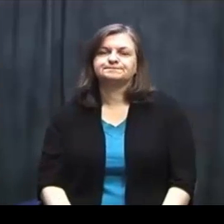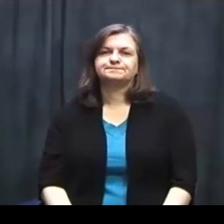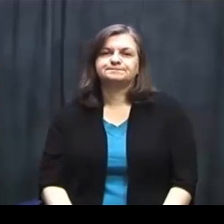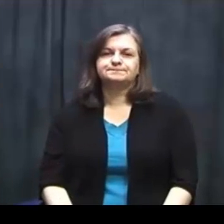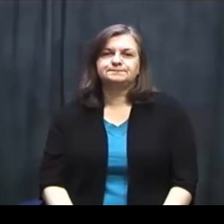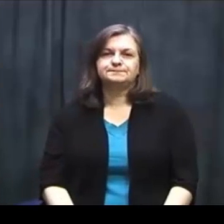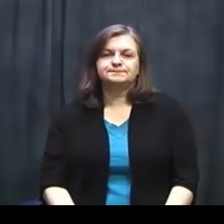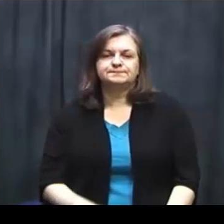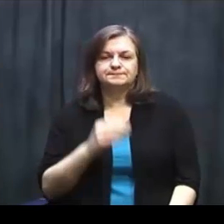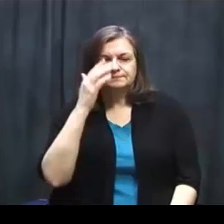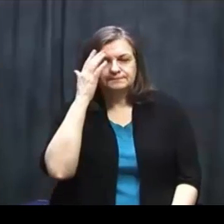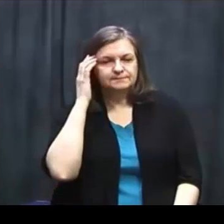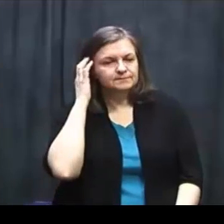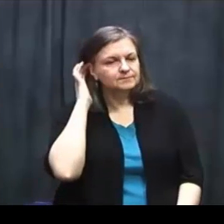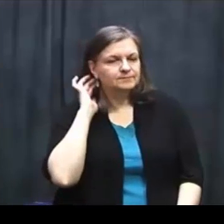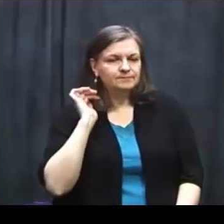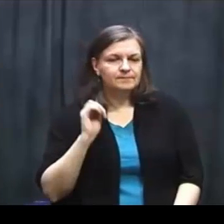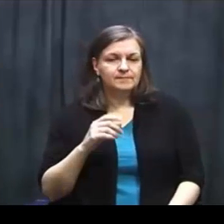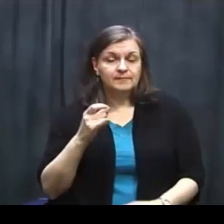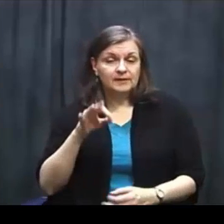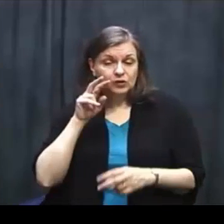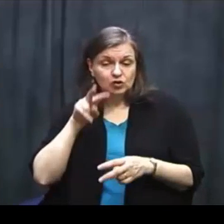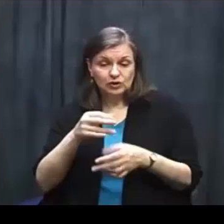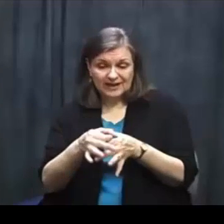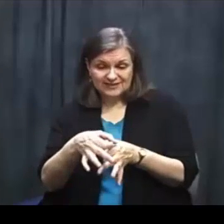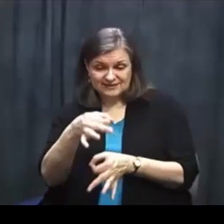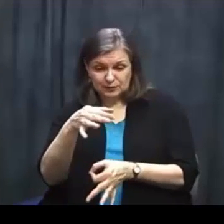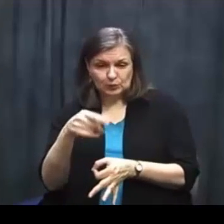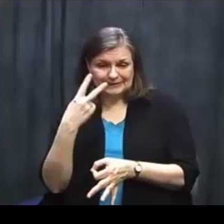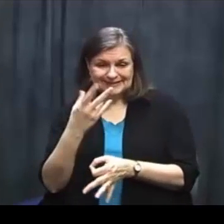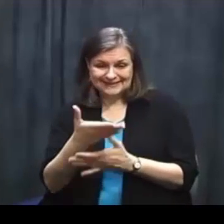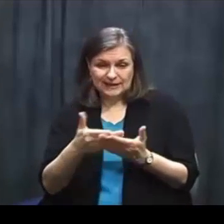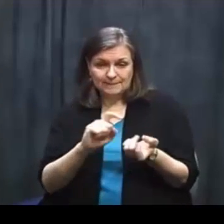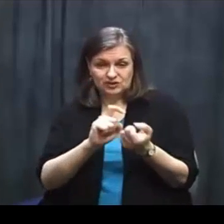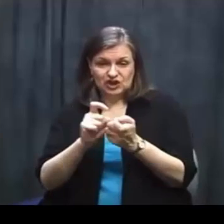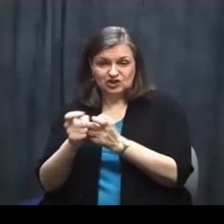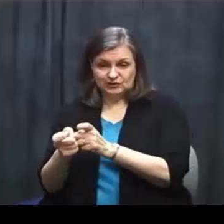if we look at the stemsthemselves we can look at a couple of different options